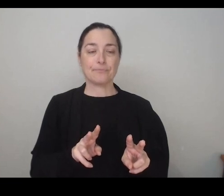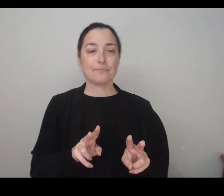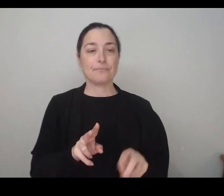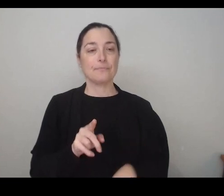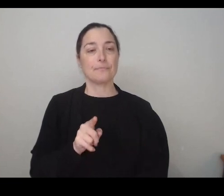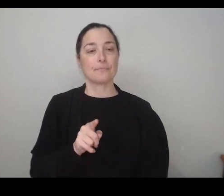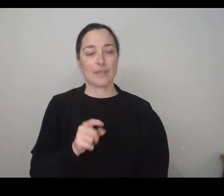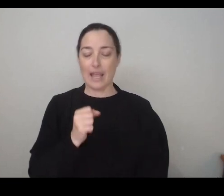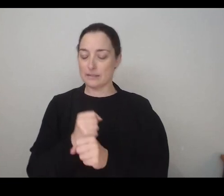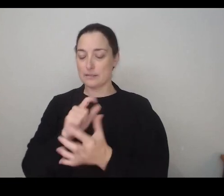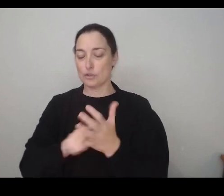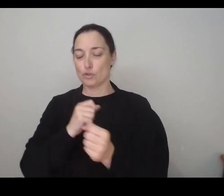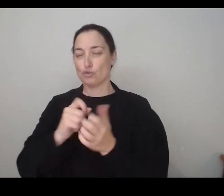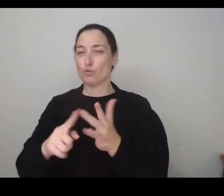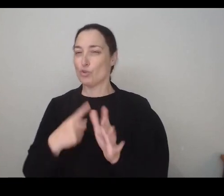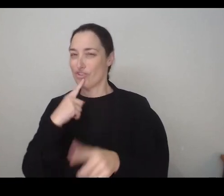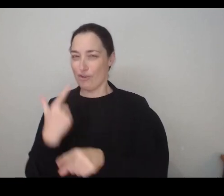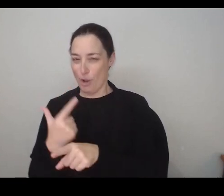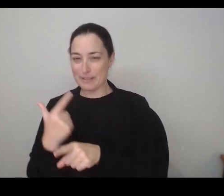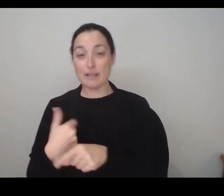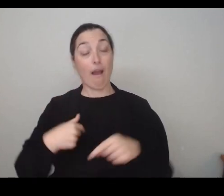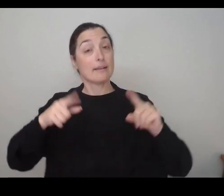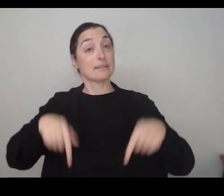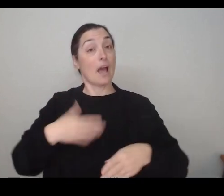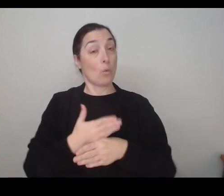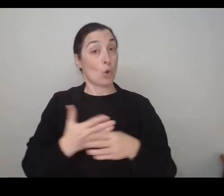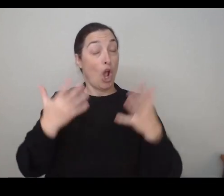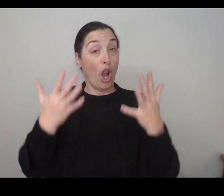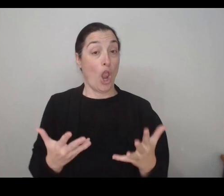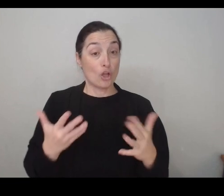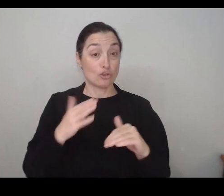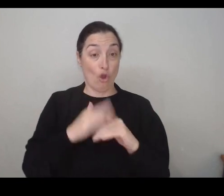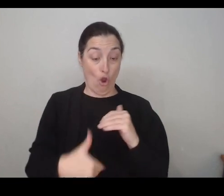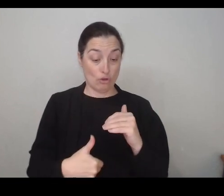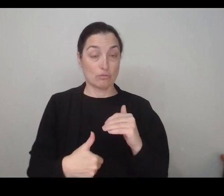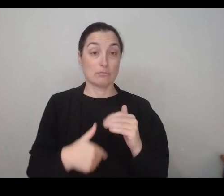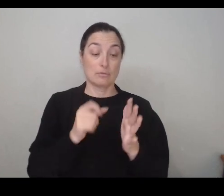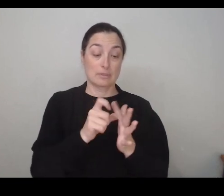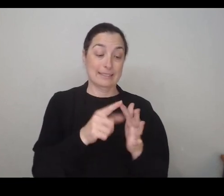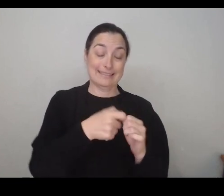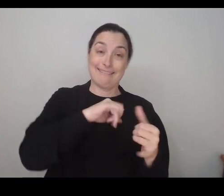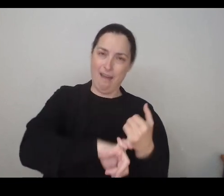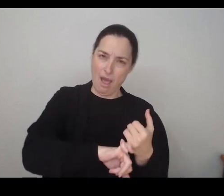I first start working on a lot on Degas, and Gauguin was a bit far away from me.